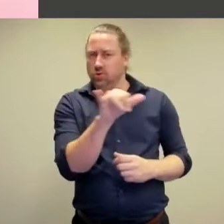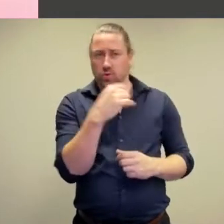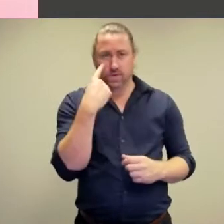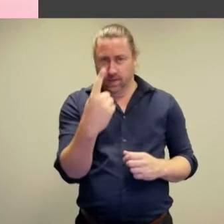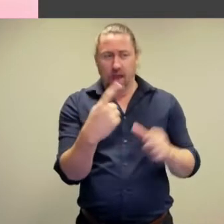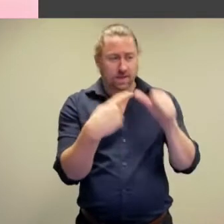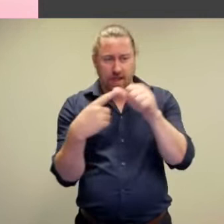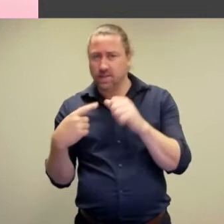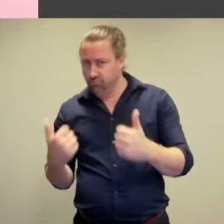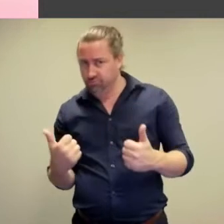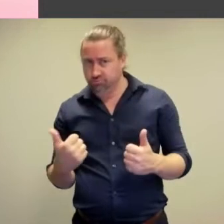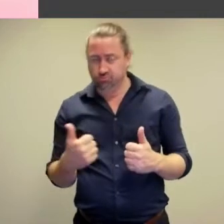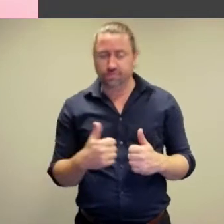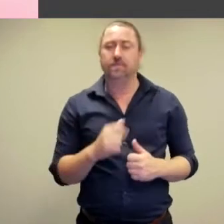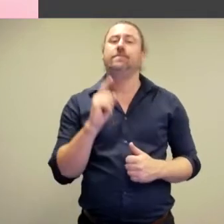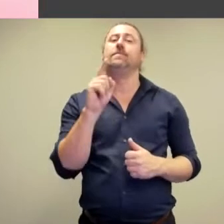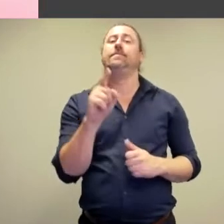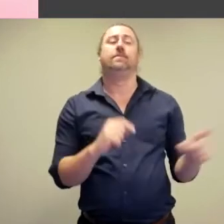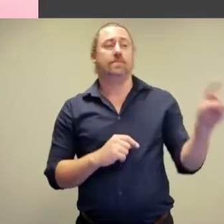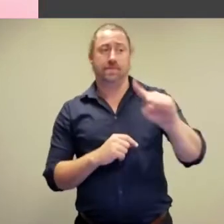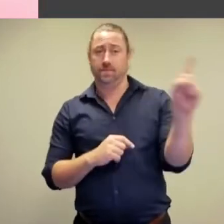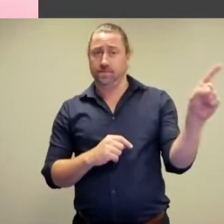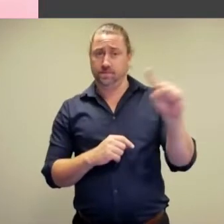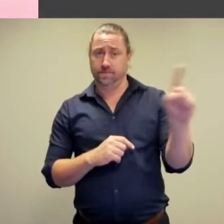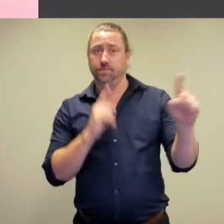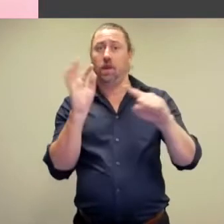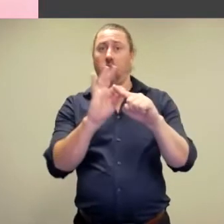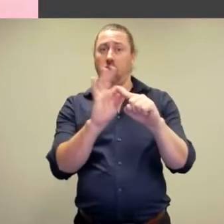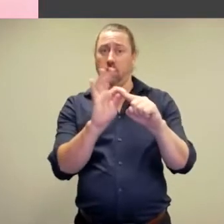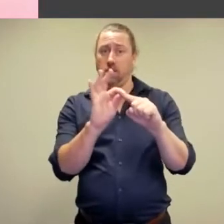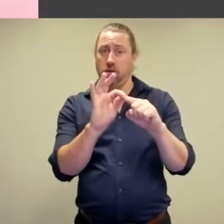coming in.